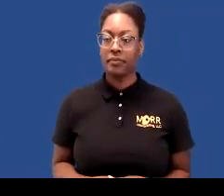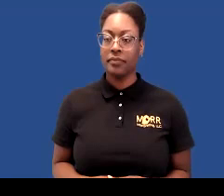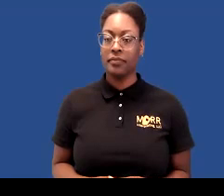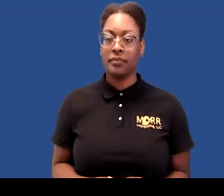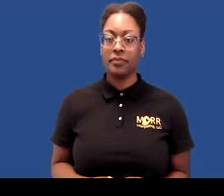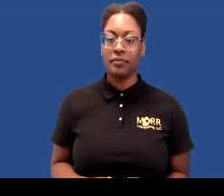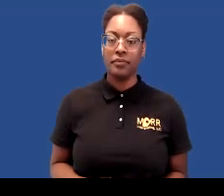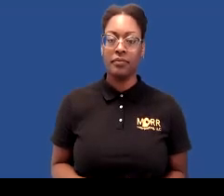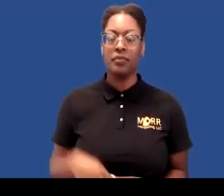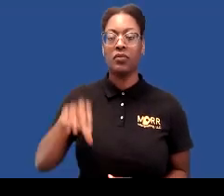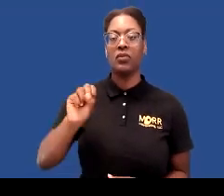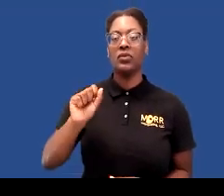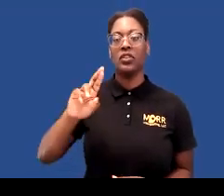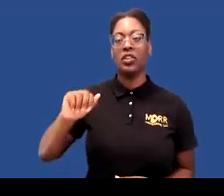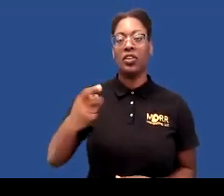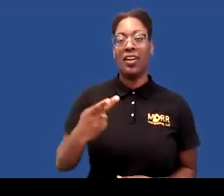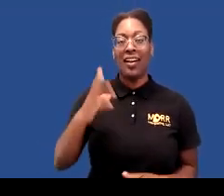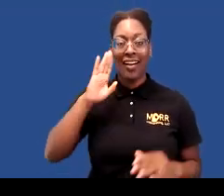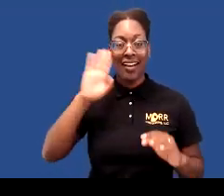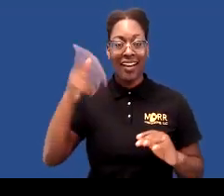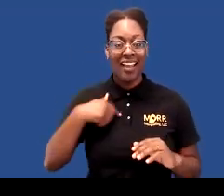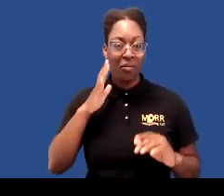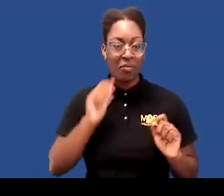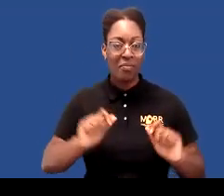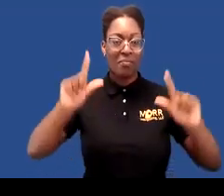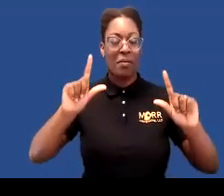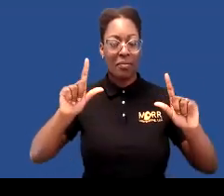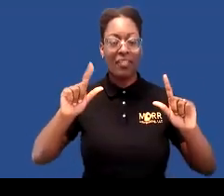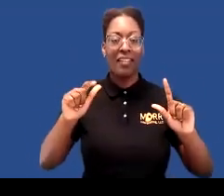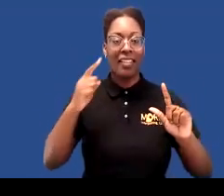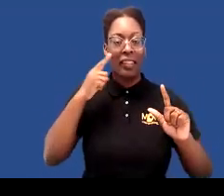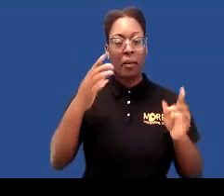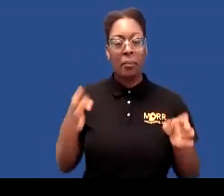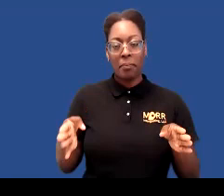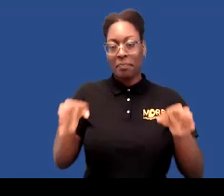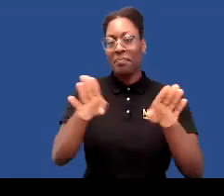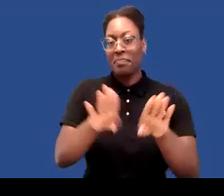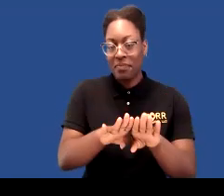Okay, and I'm going to pop in just to round us out. I feel like, Eric, you've been on the hot seat